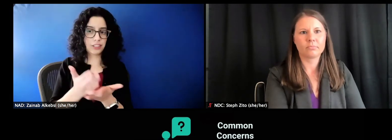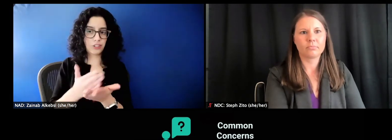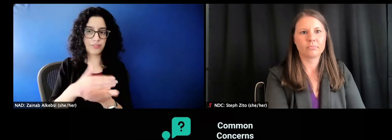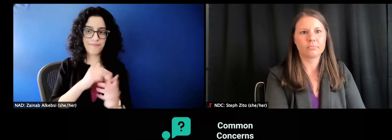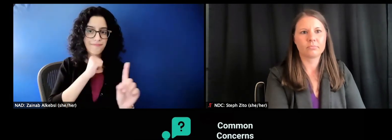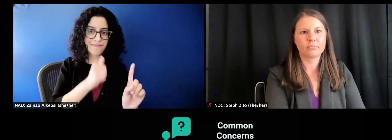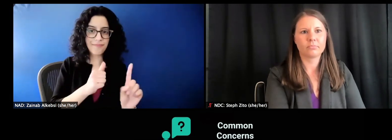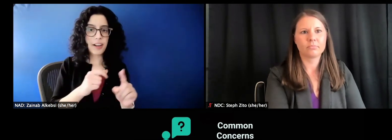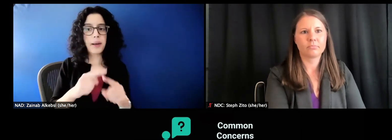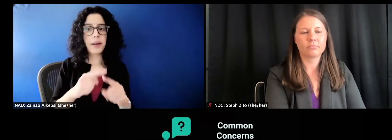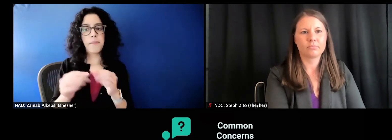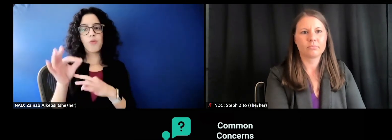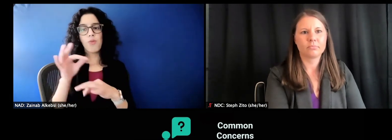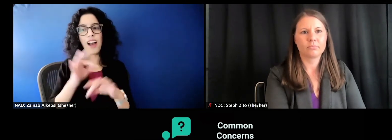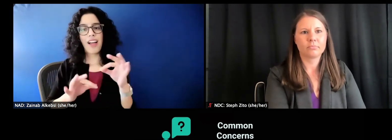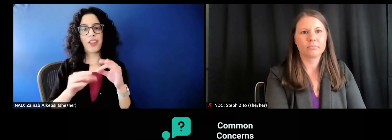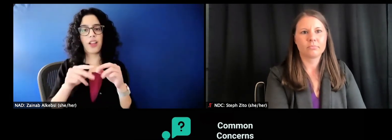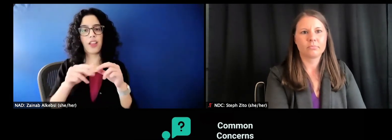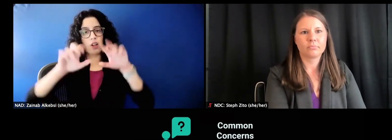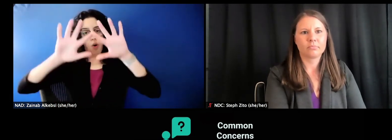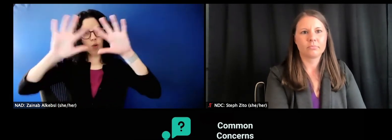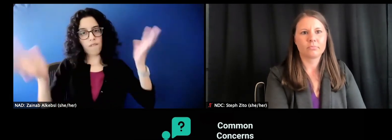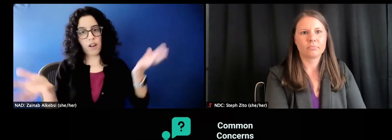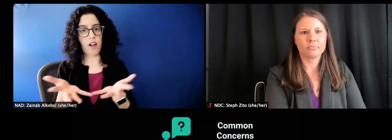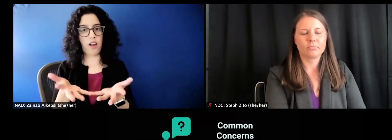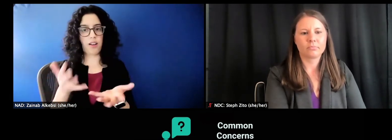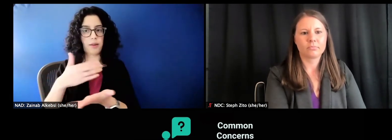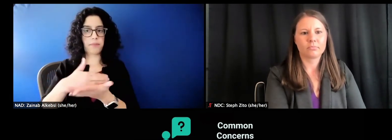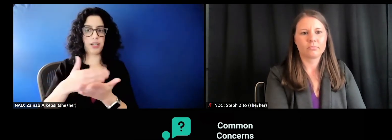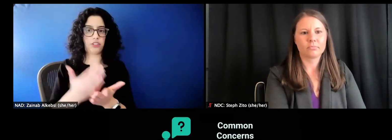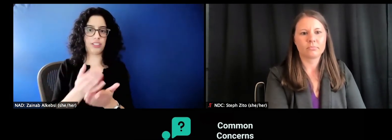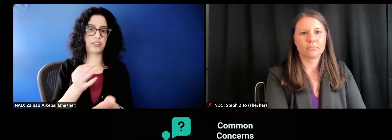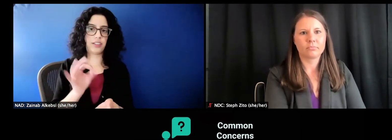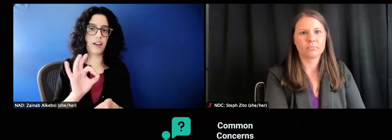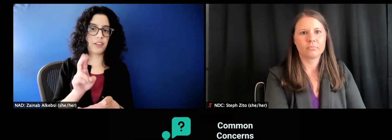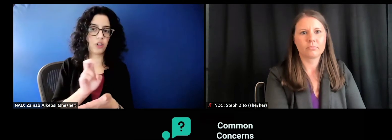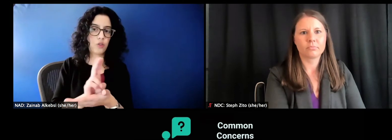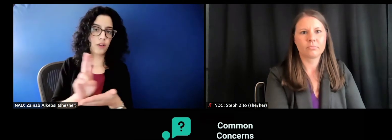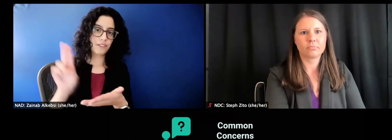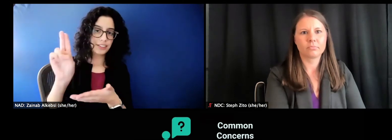but rather the overall budget of the university or college.